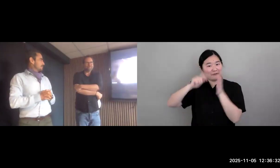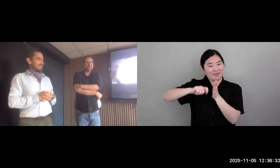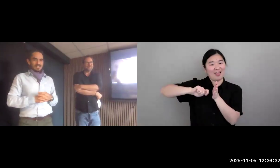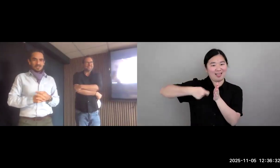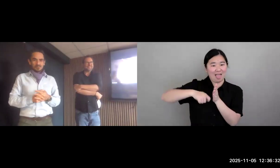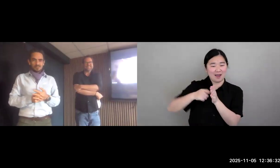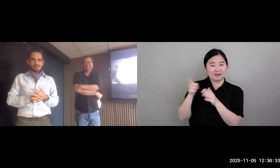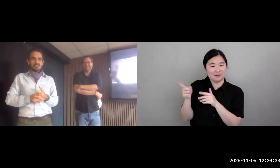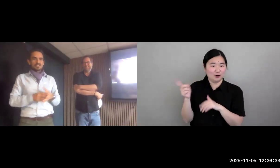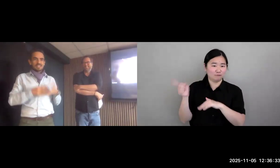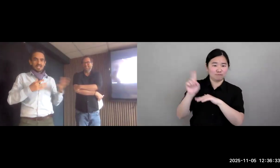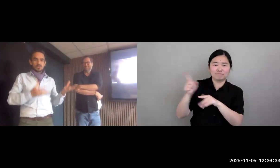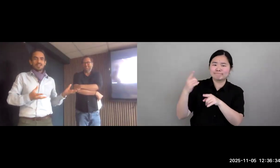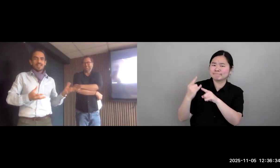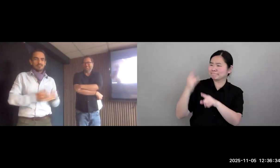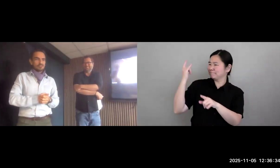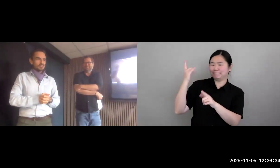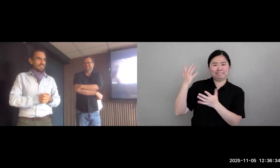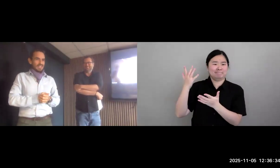But actually, he works with ancients and Anatolian languages.